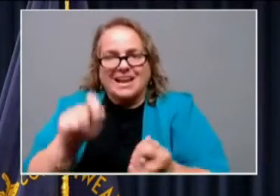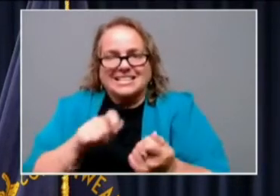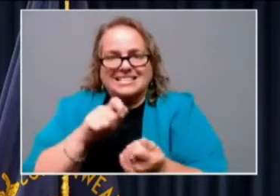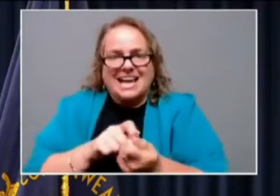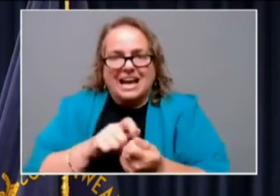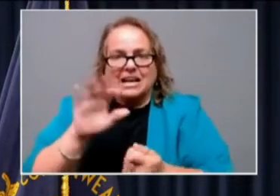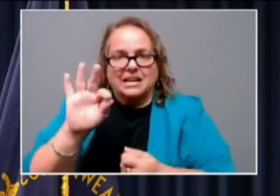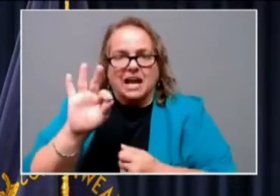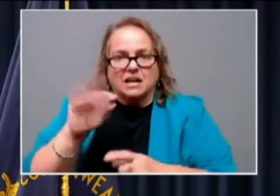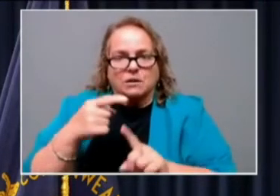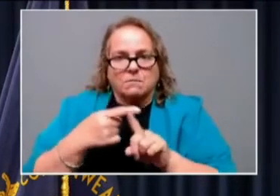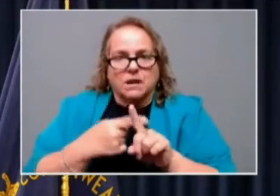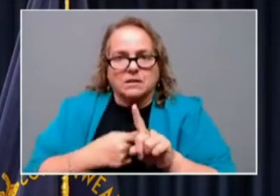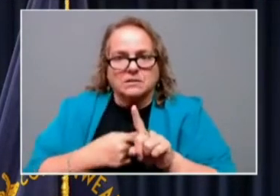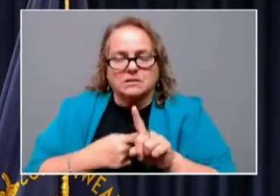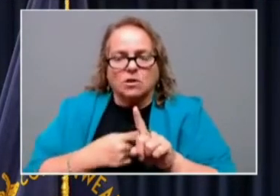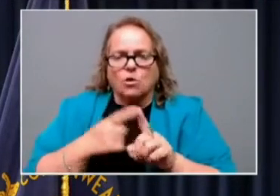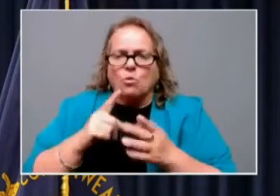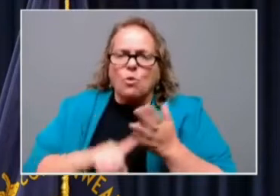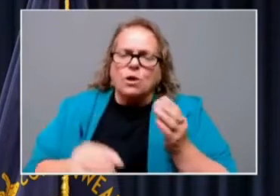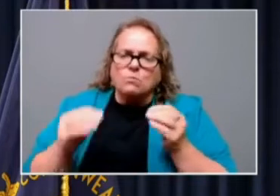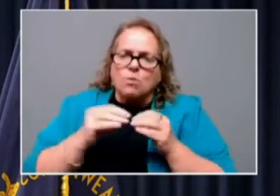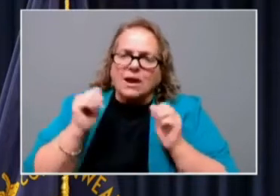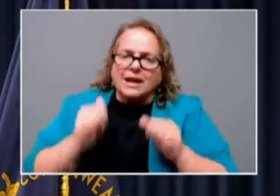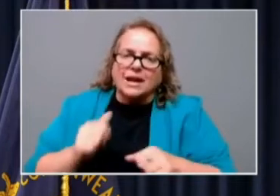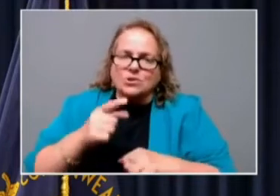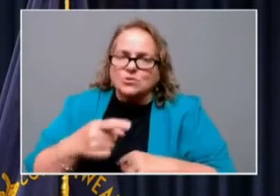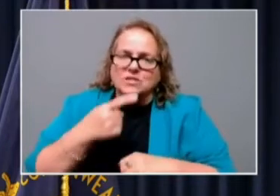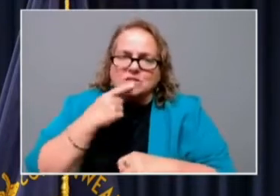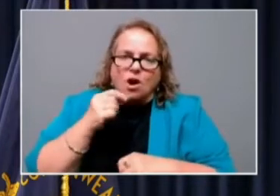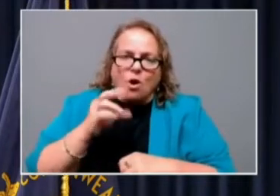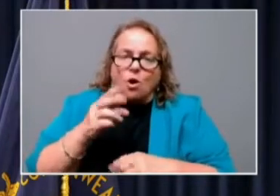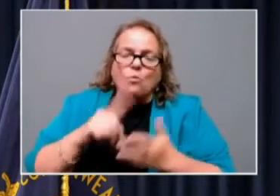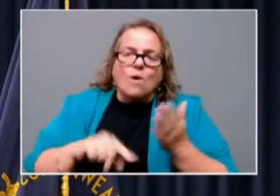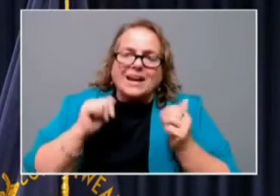what more can you say? Or maybe what more can I say as a journalist To